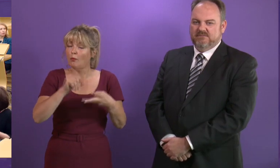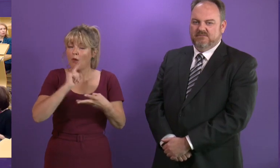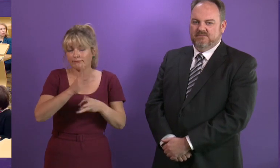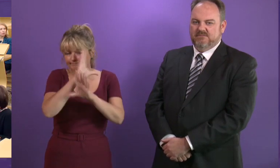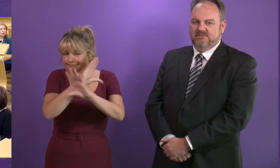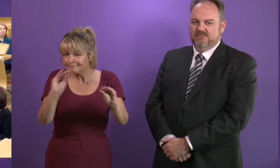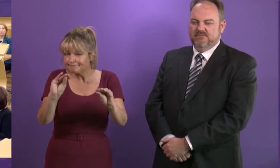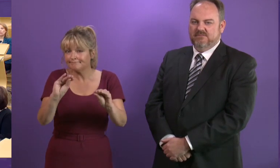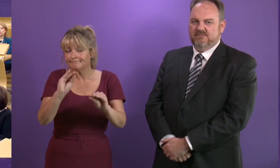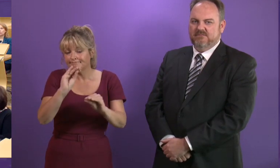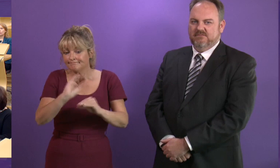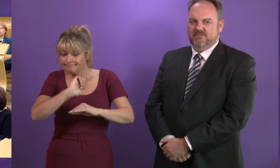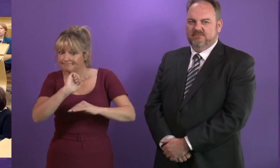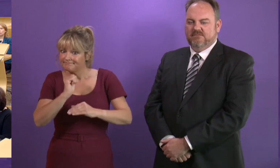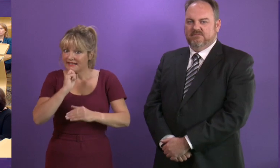response to the getting it right for every child—GIRFEC—practice development panel’s